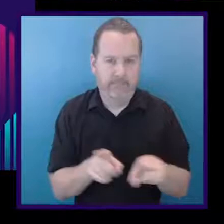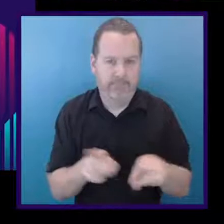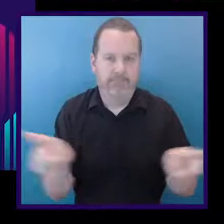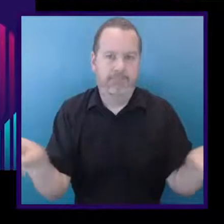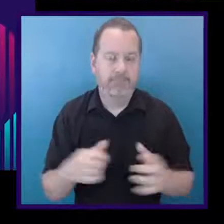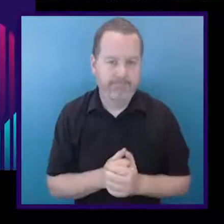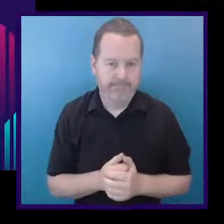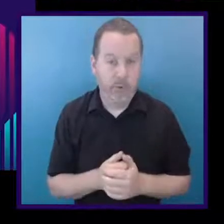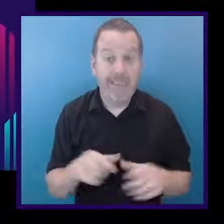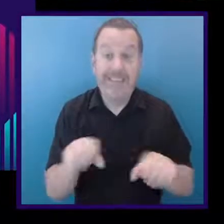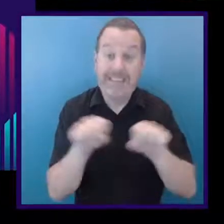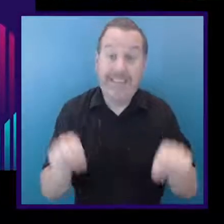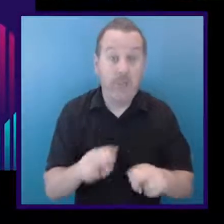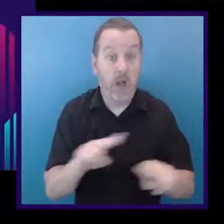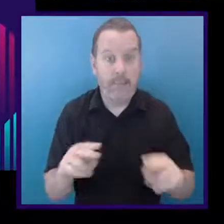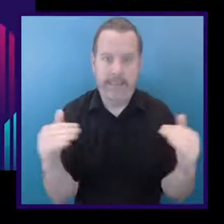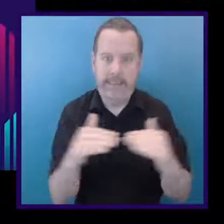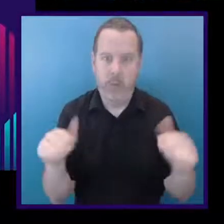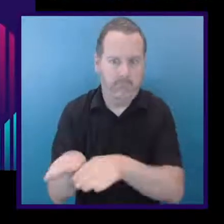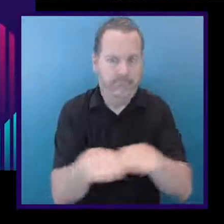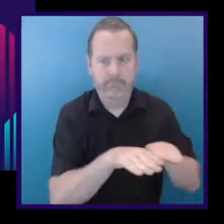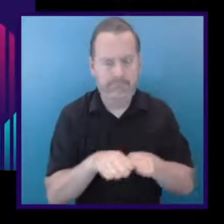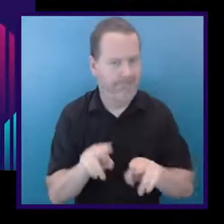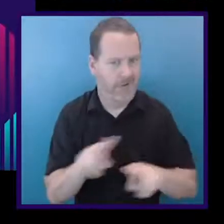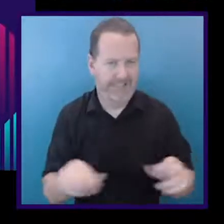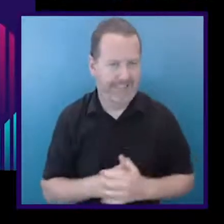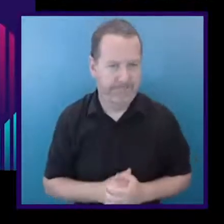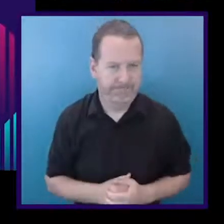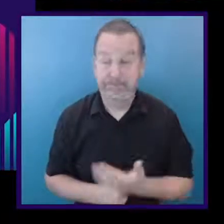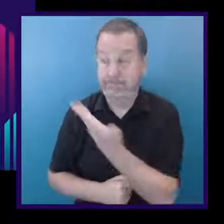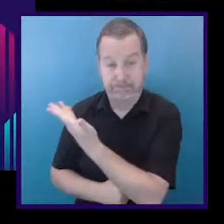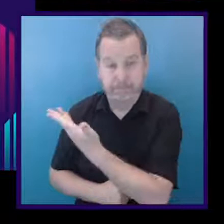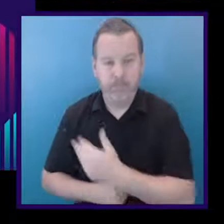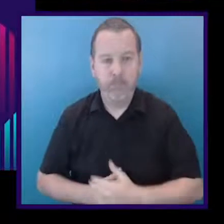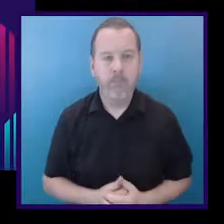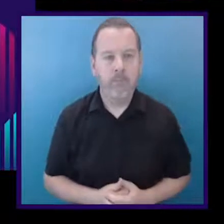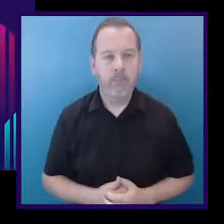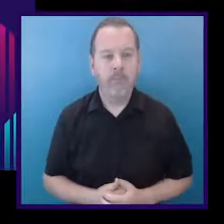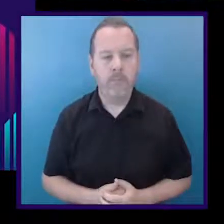If we move on to our next slide we can see that whenever we talk to our year nine pupils